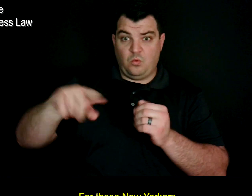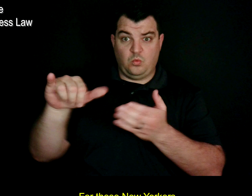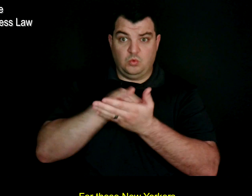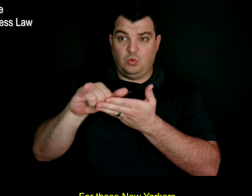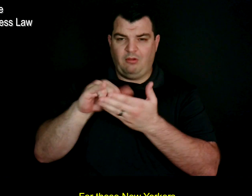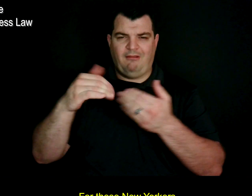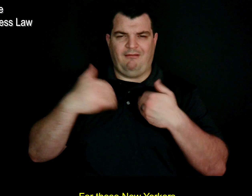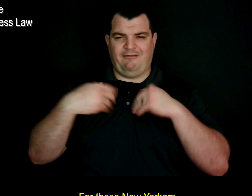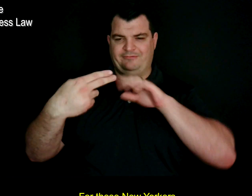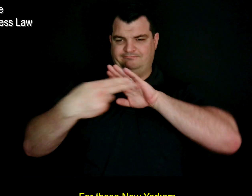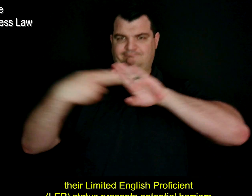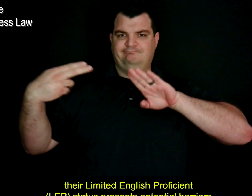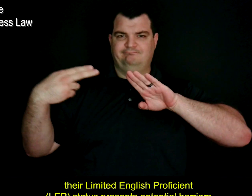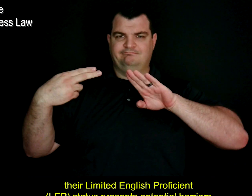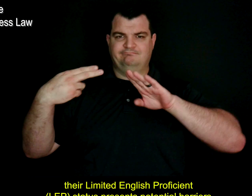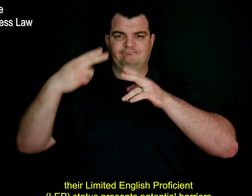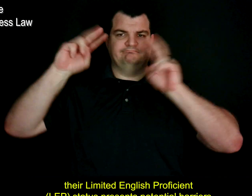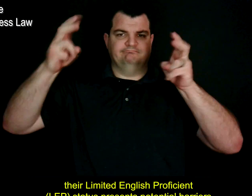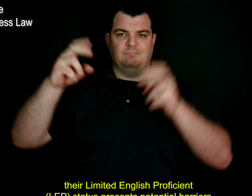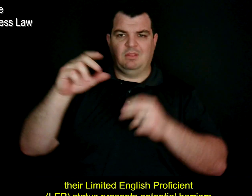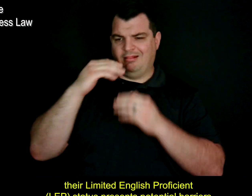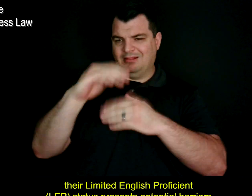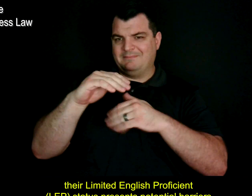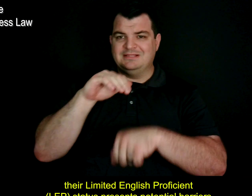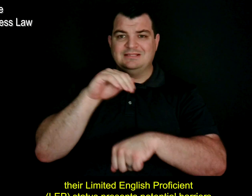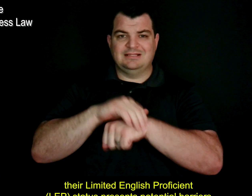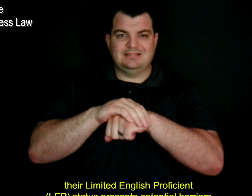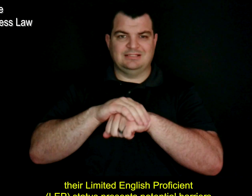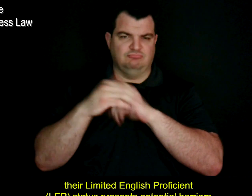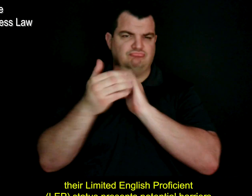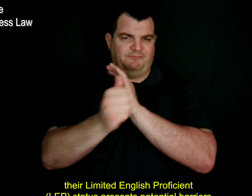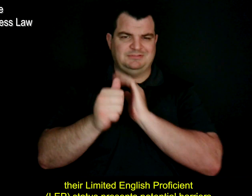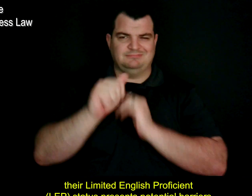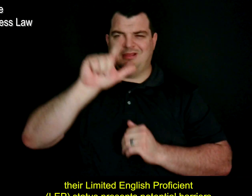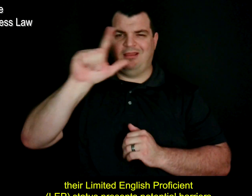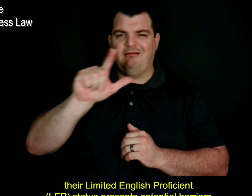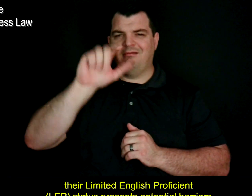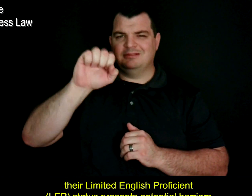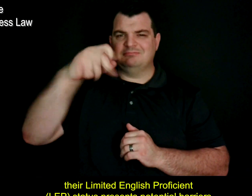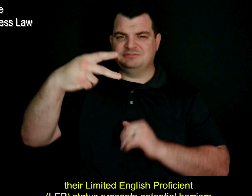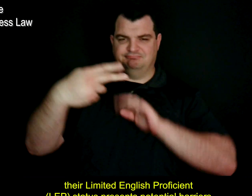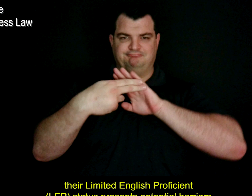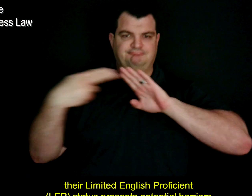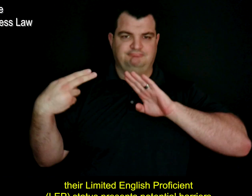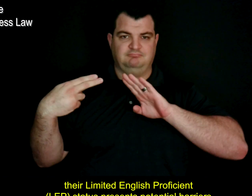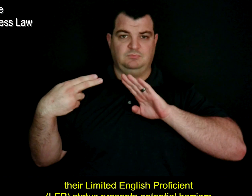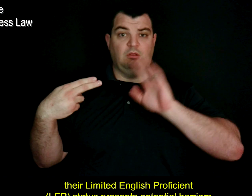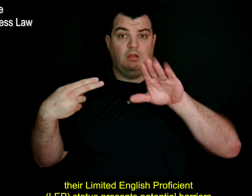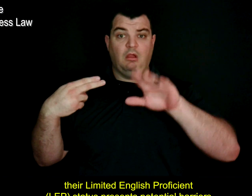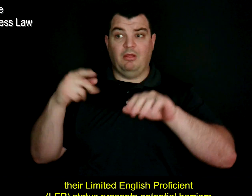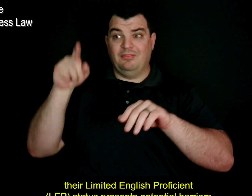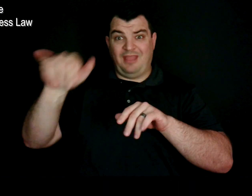For these New Yorkers, their Limited English Proficient (LEP) status presents potential barriers